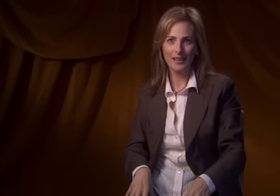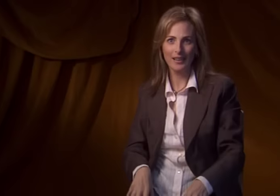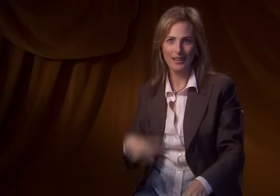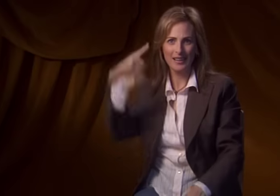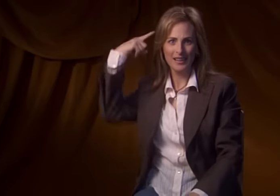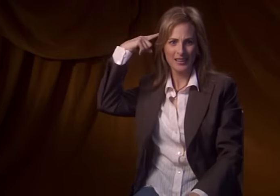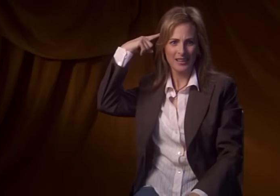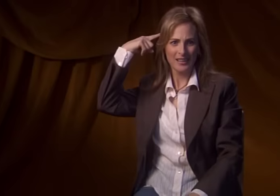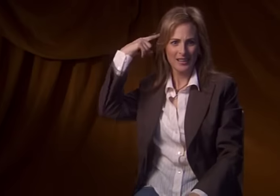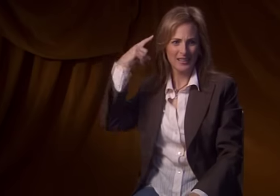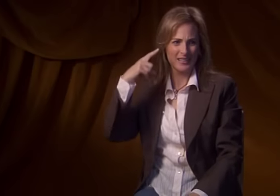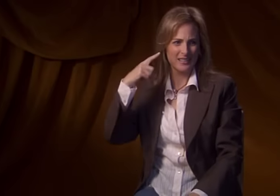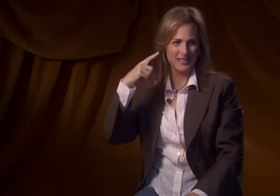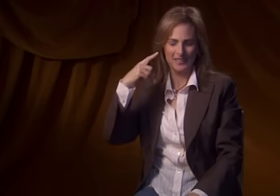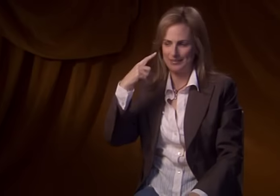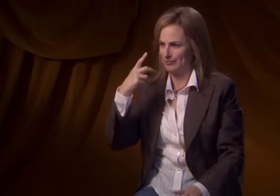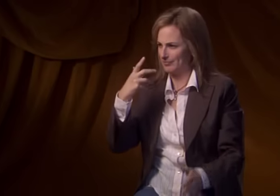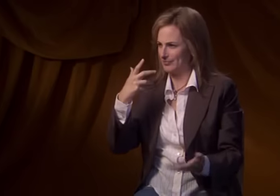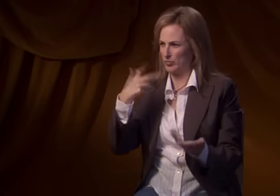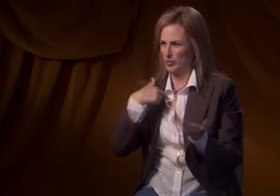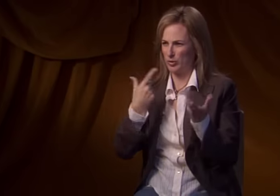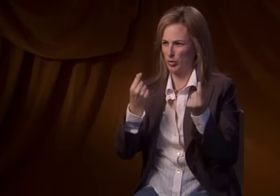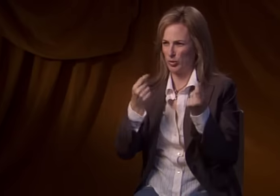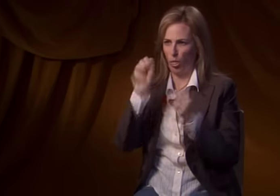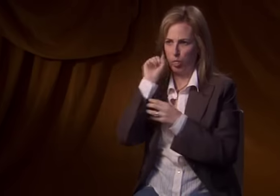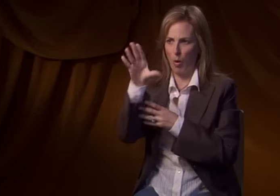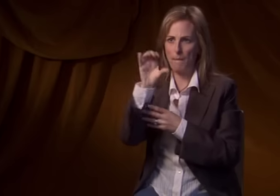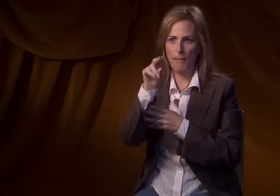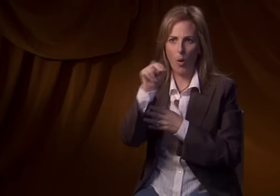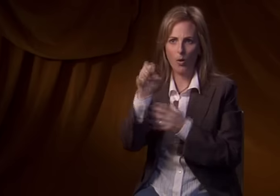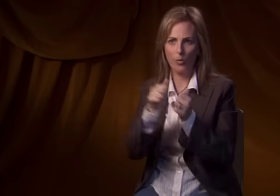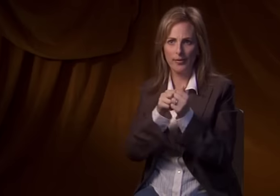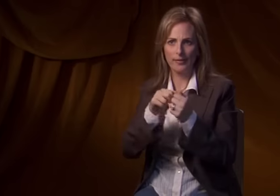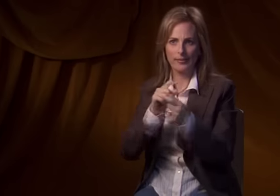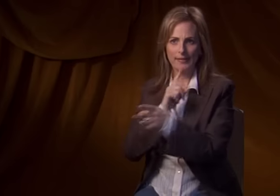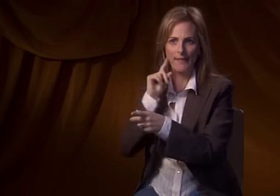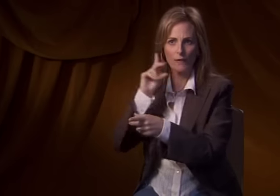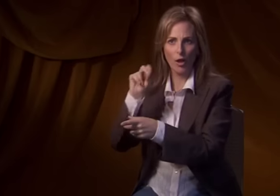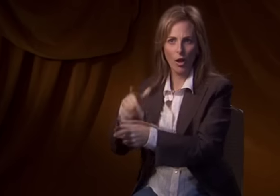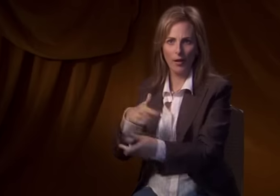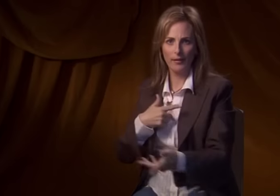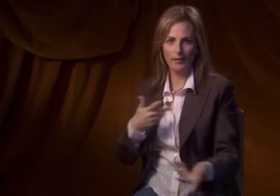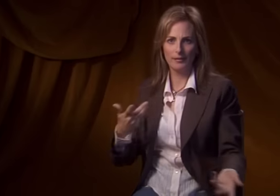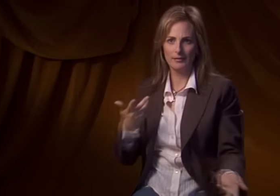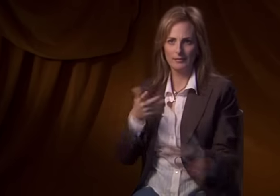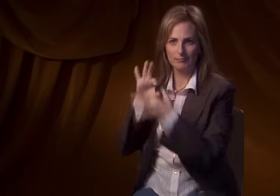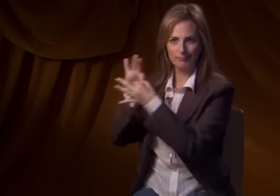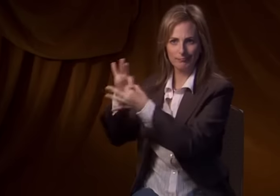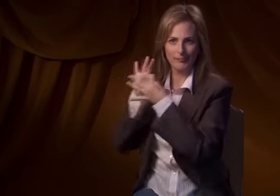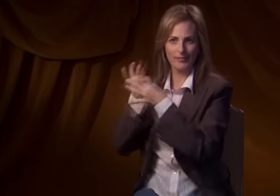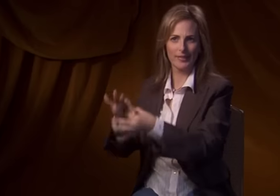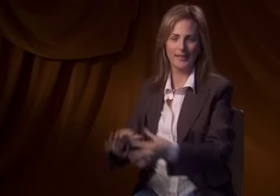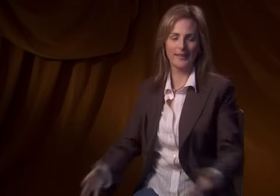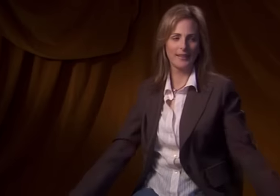the light is on the camera and there I am live. And I'm thinking in the back of my head, does she want to throw me a bone? Does she want me to identify with her dog?